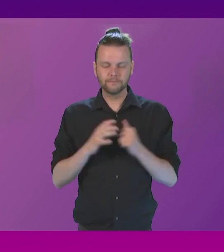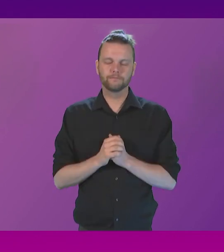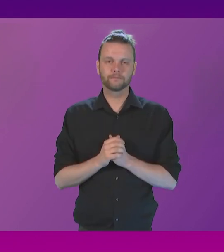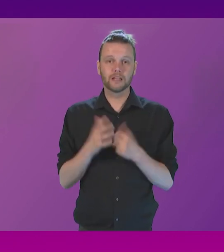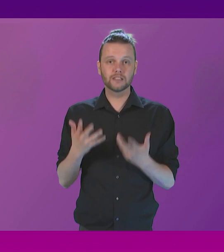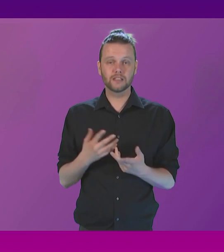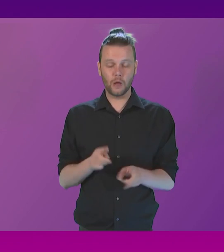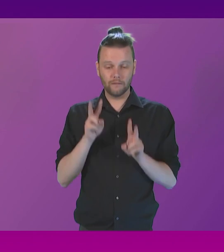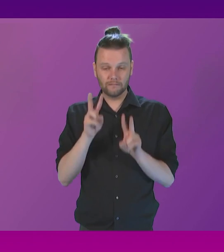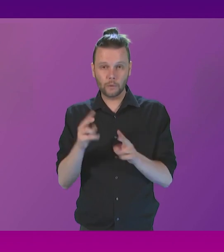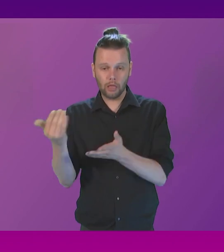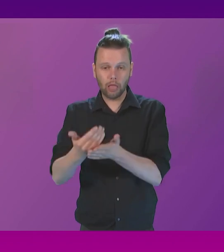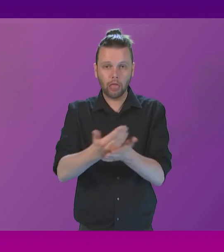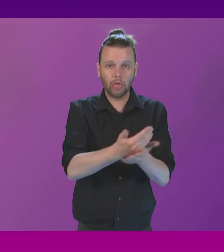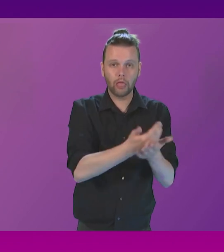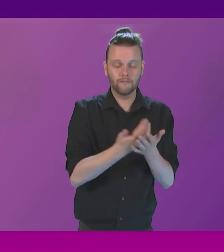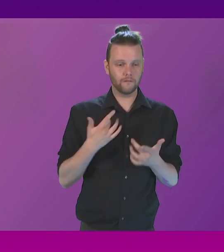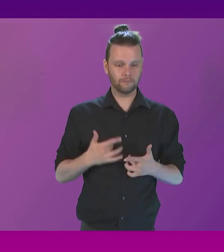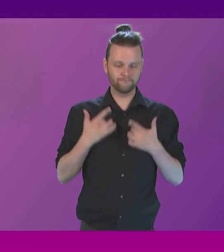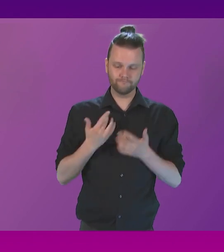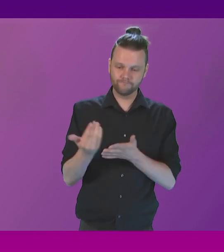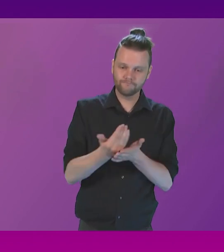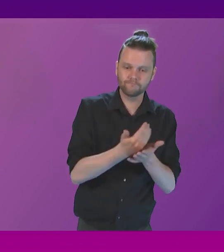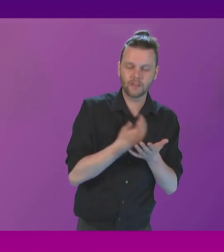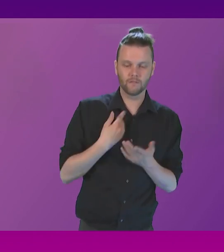views from stakeholders on the minimum age of marriage and are actively considering our next